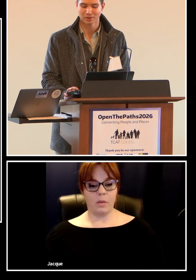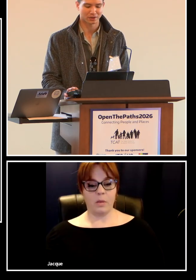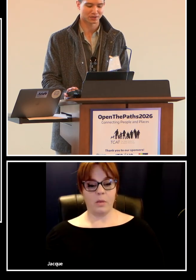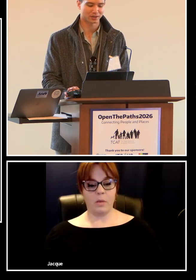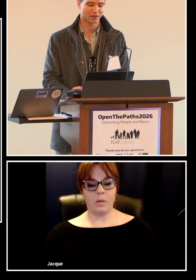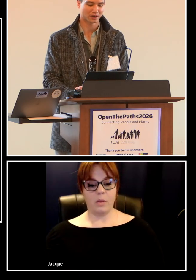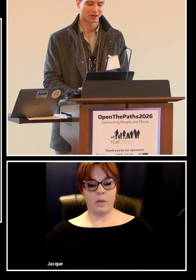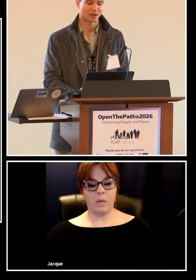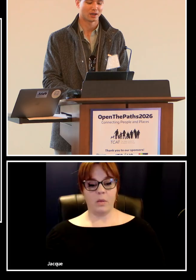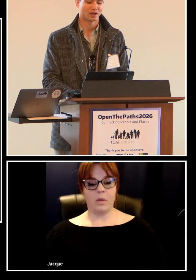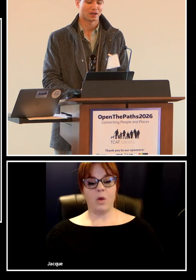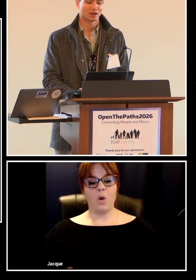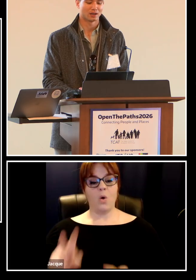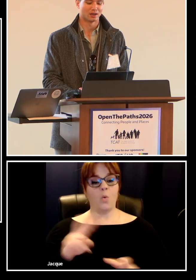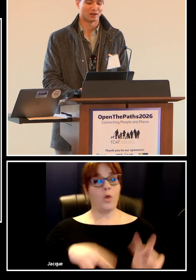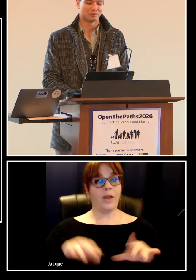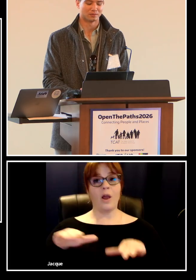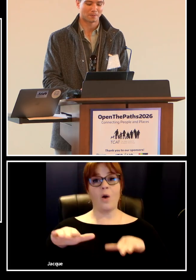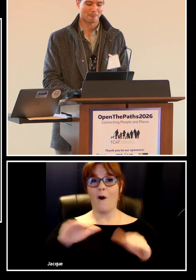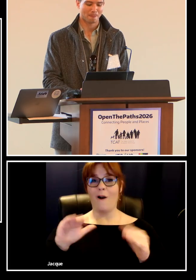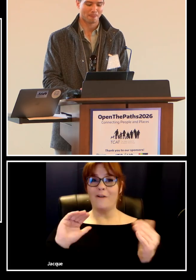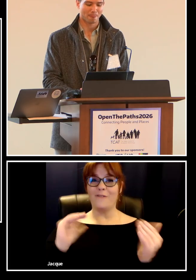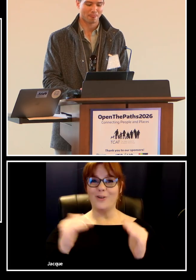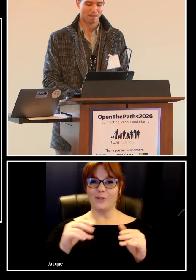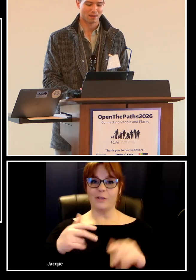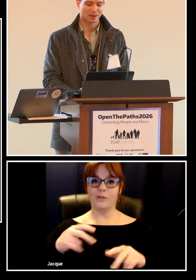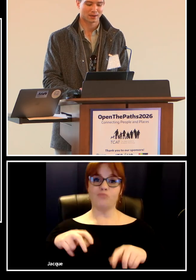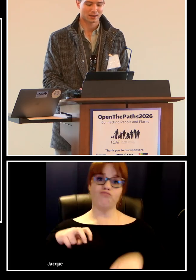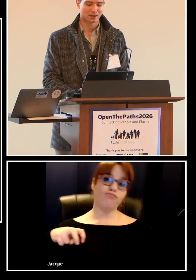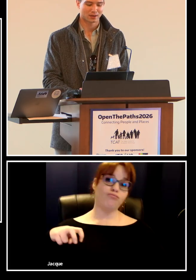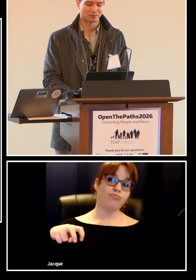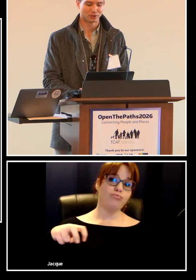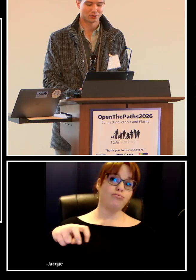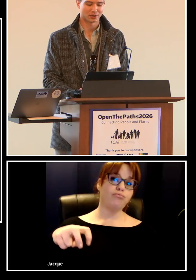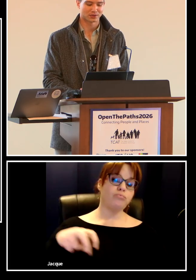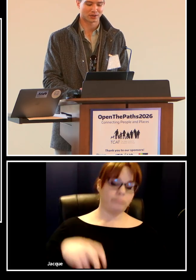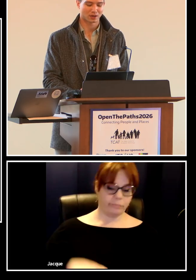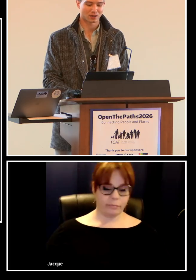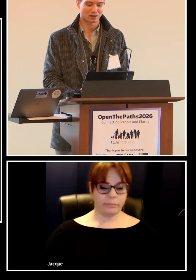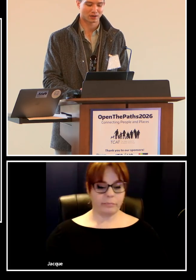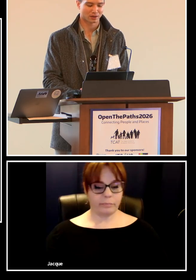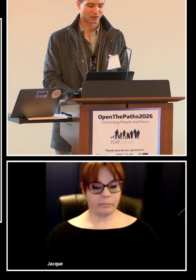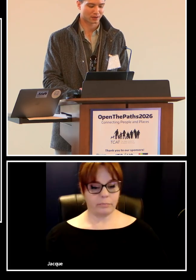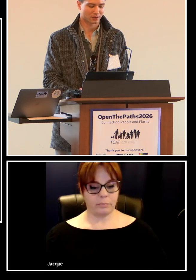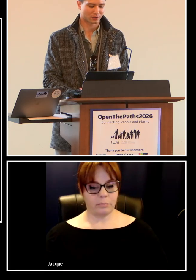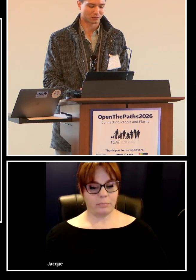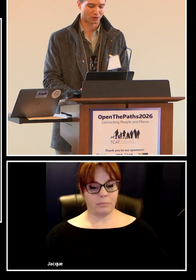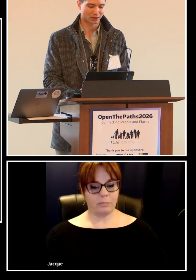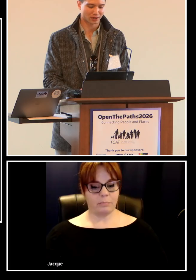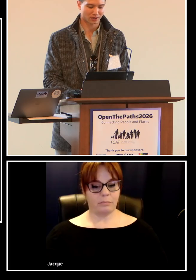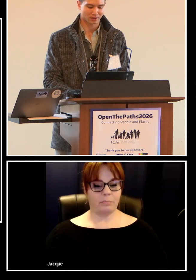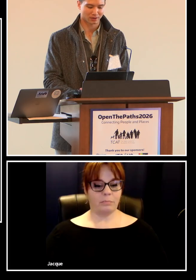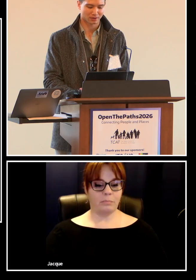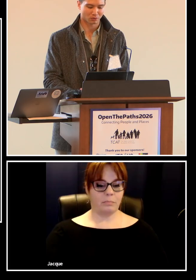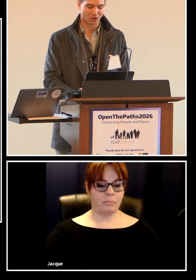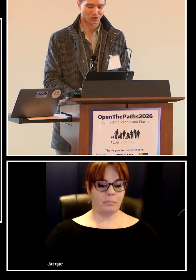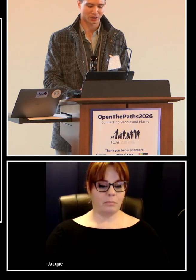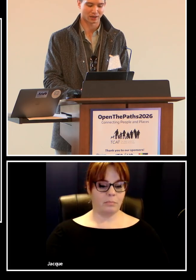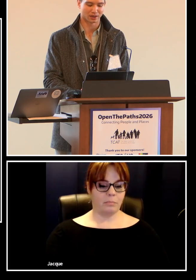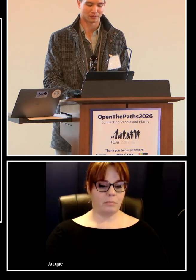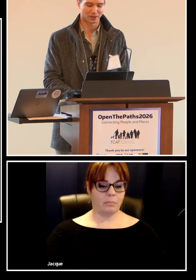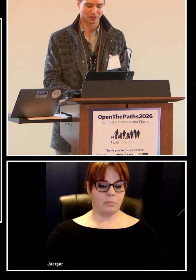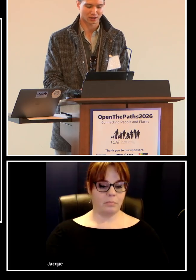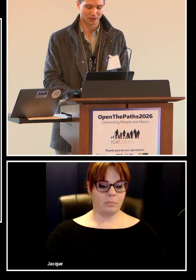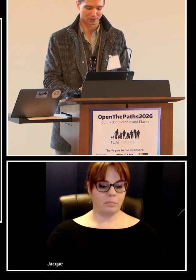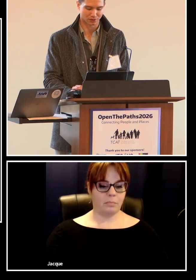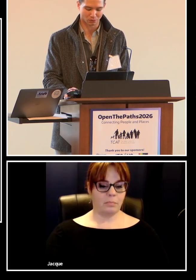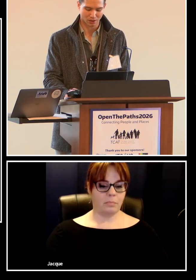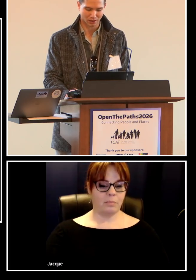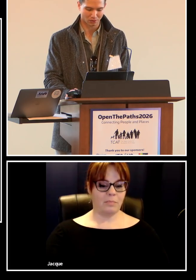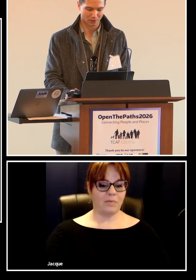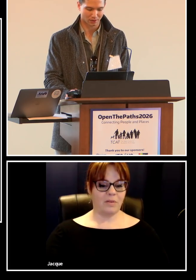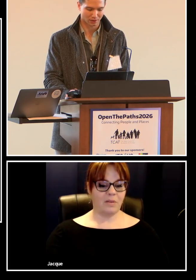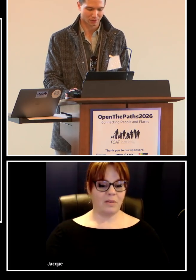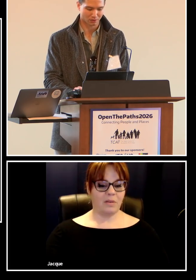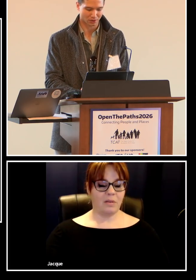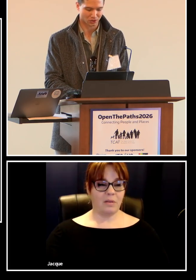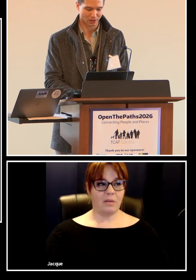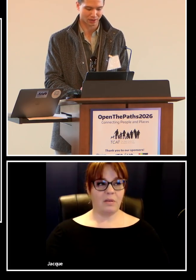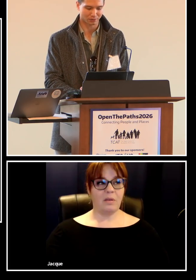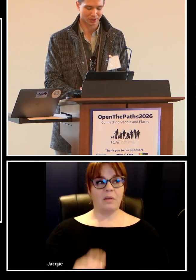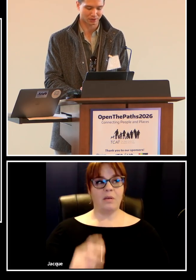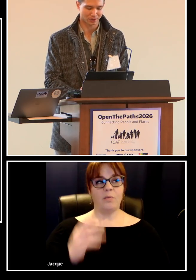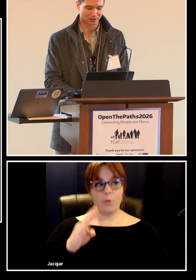comparison here. Um blue is the rolling walkshed and pink is the walking walkshed. And we can we